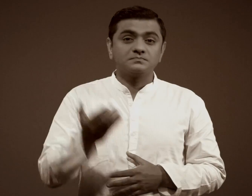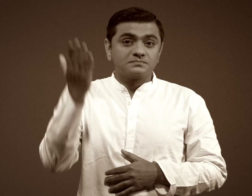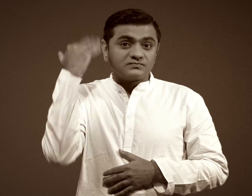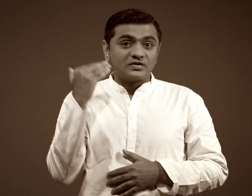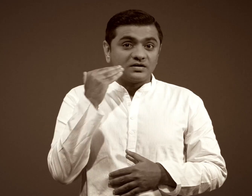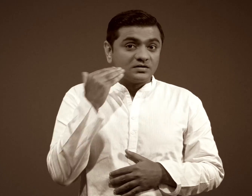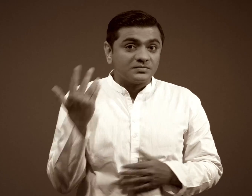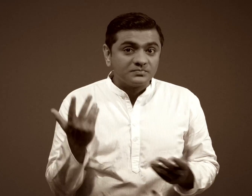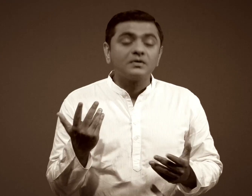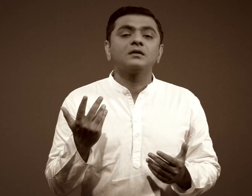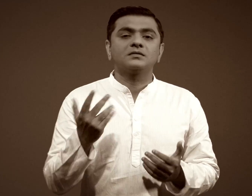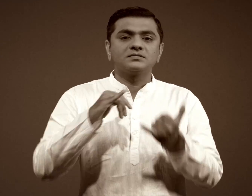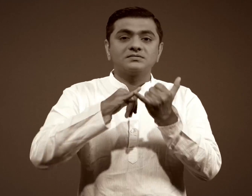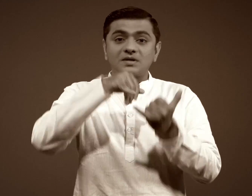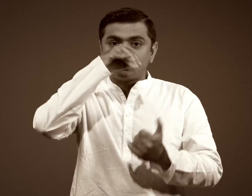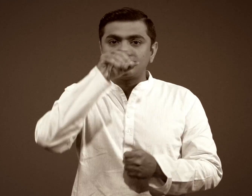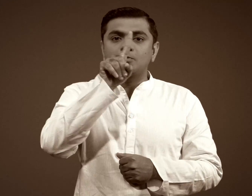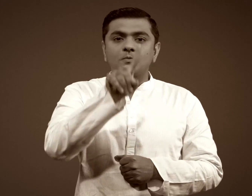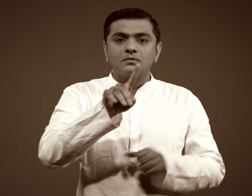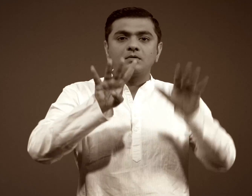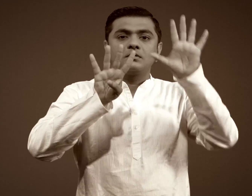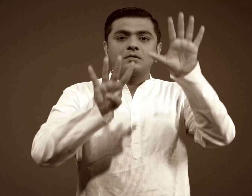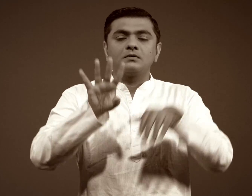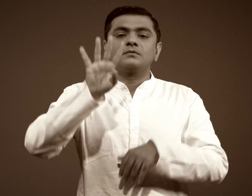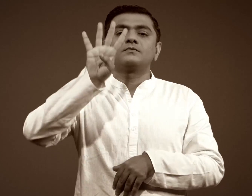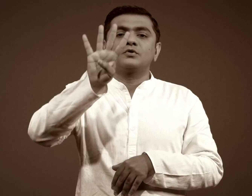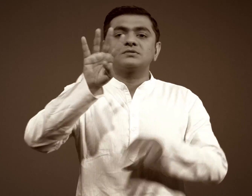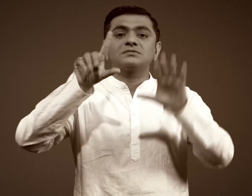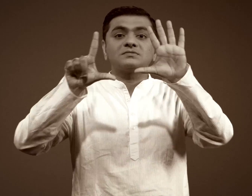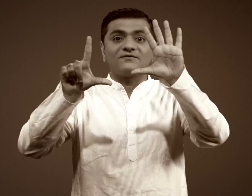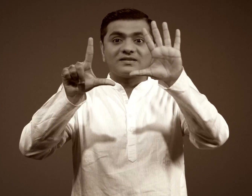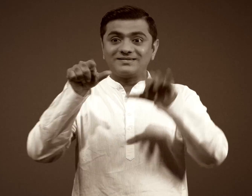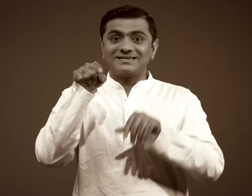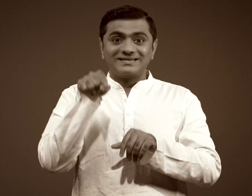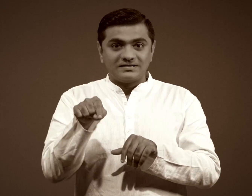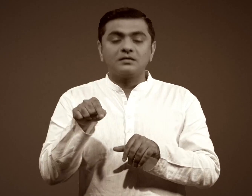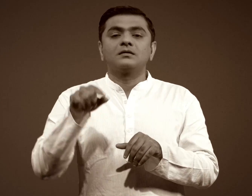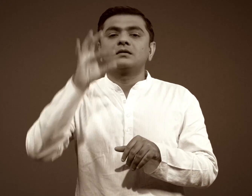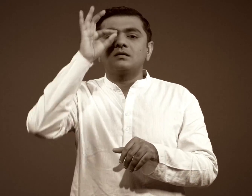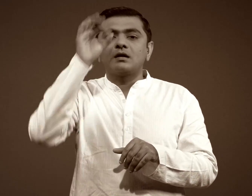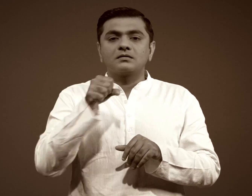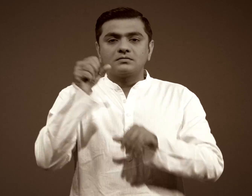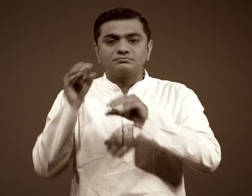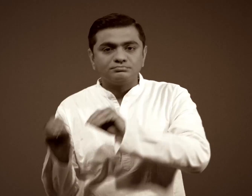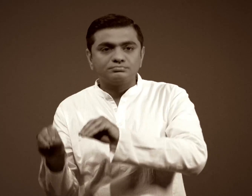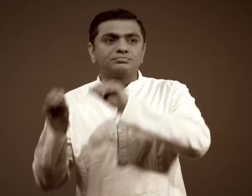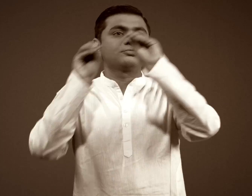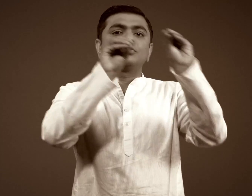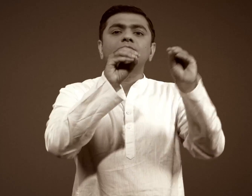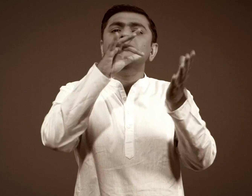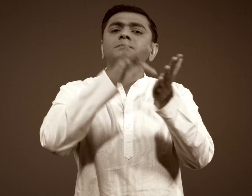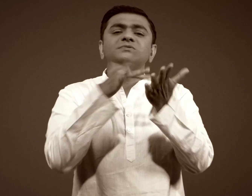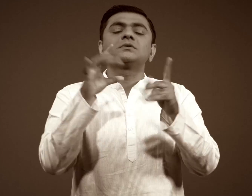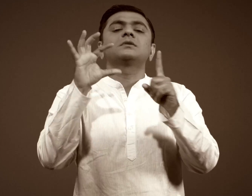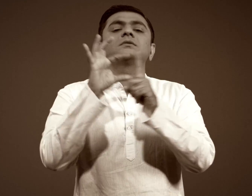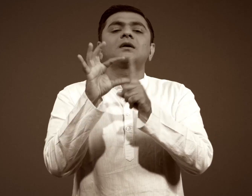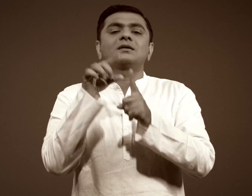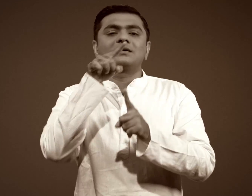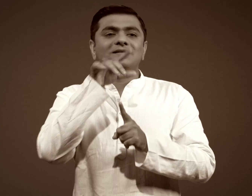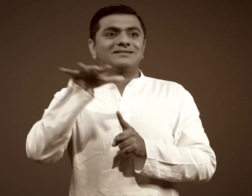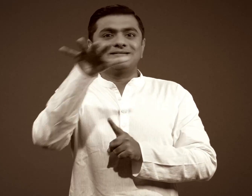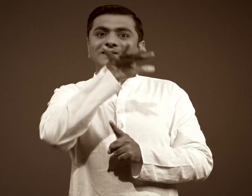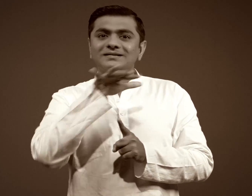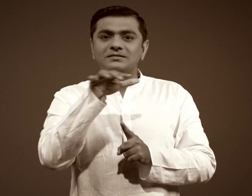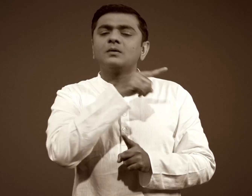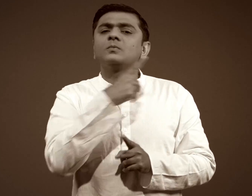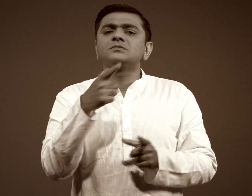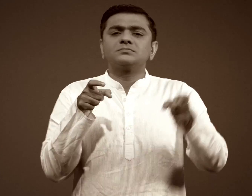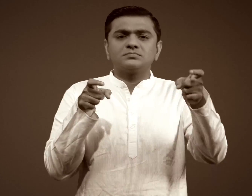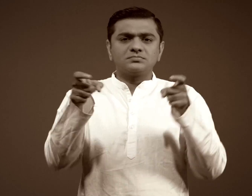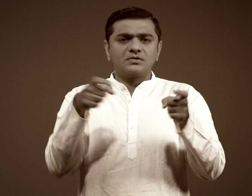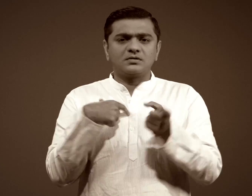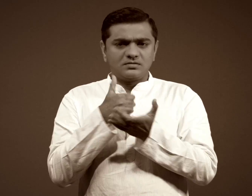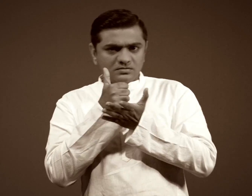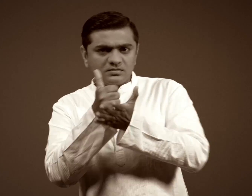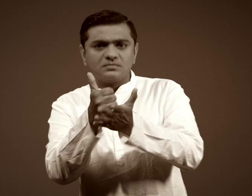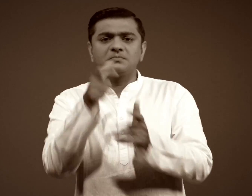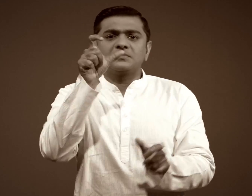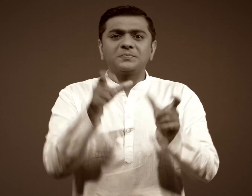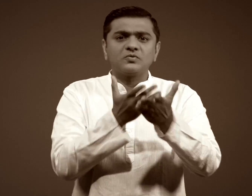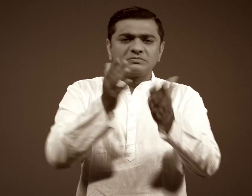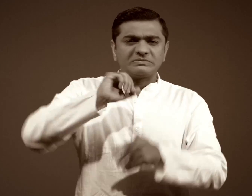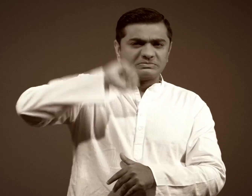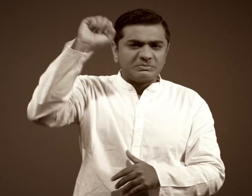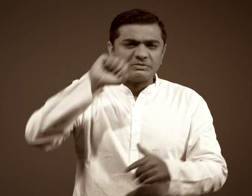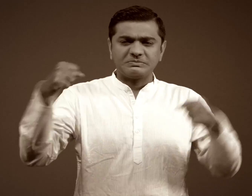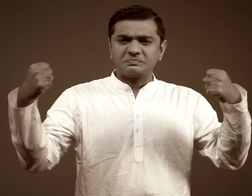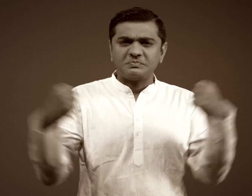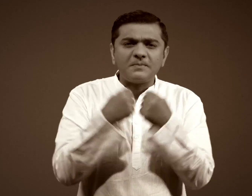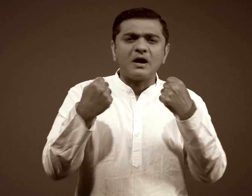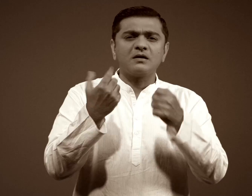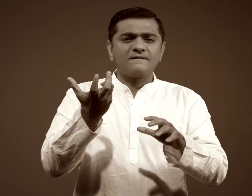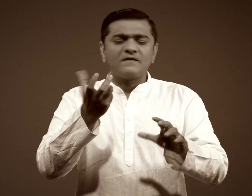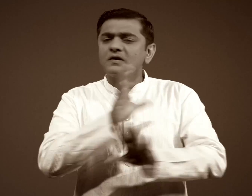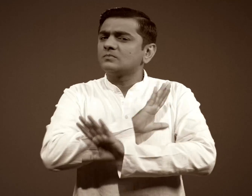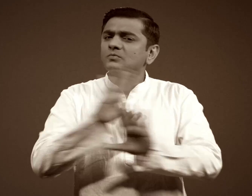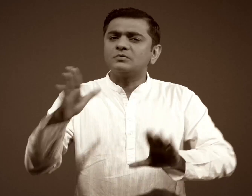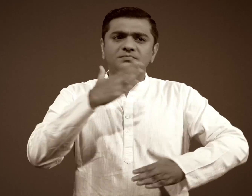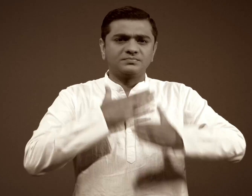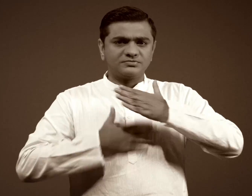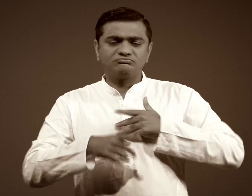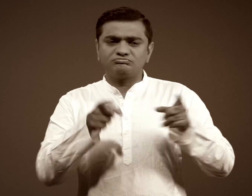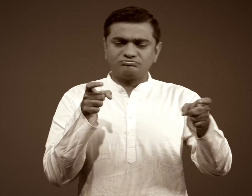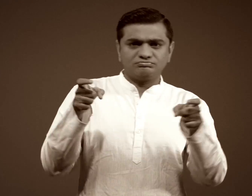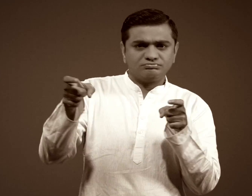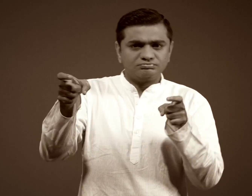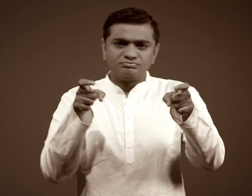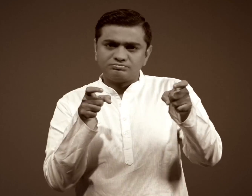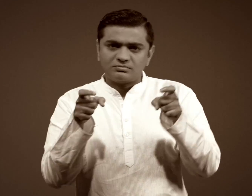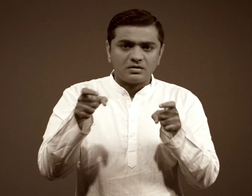In September 1947, Gandhi had moved to Delhi to help control the violence & rioting.